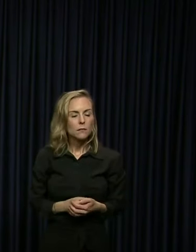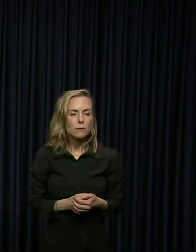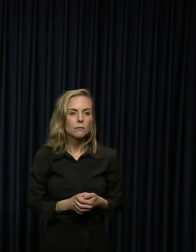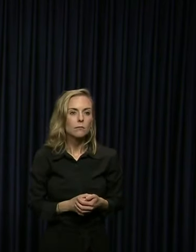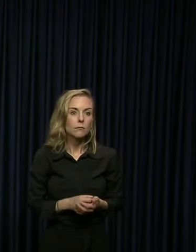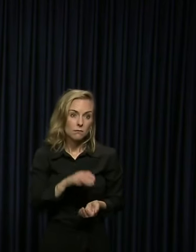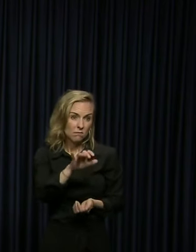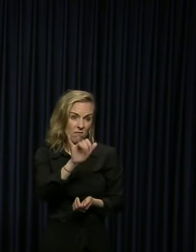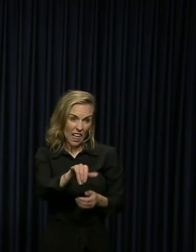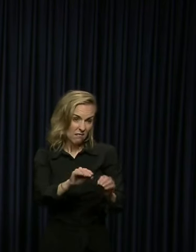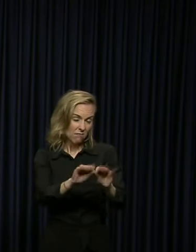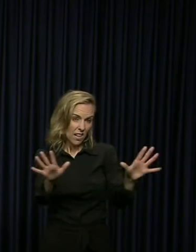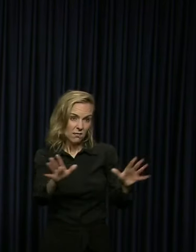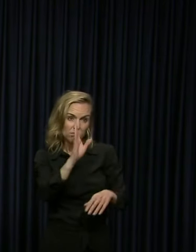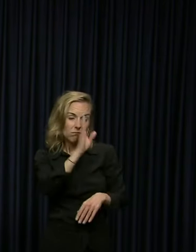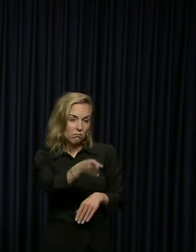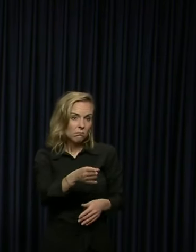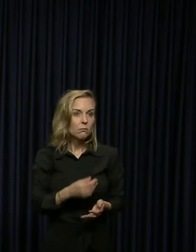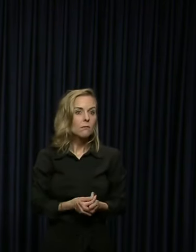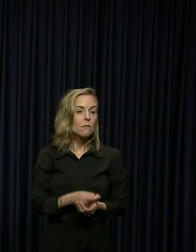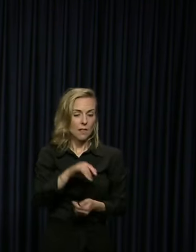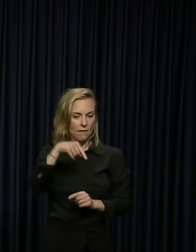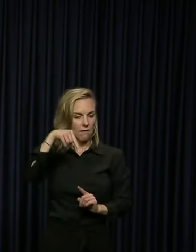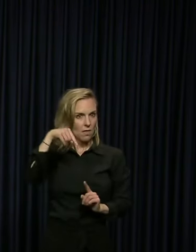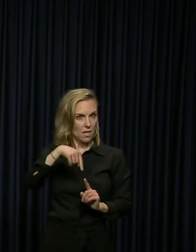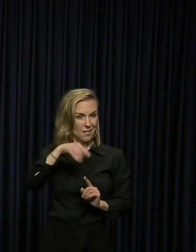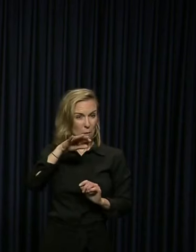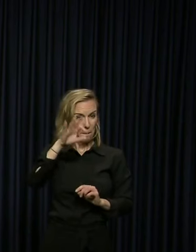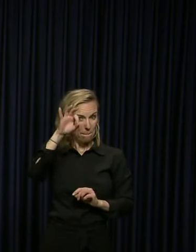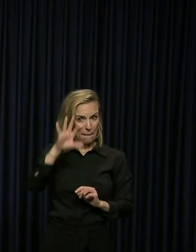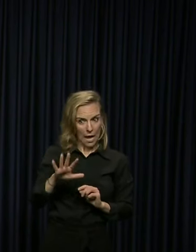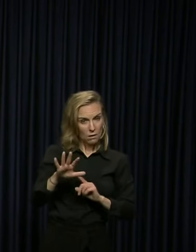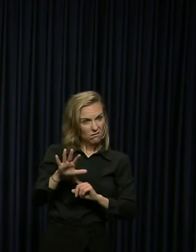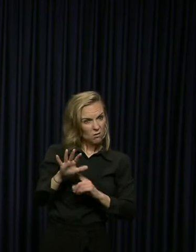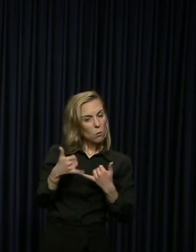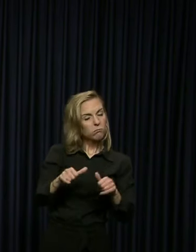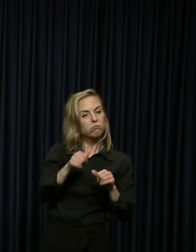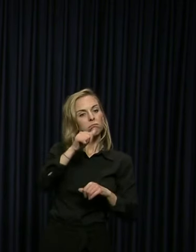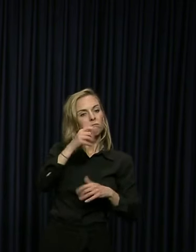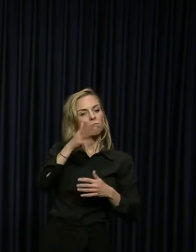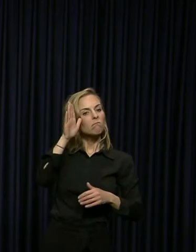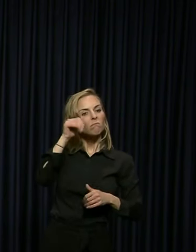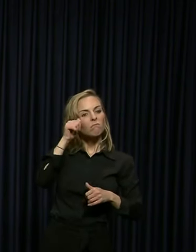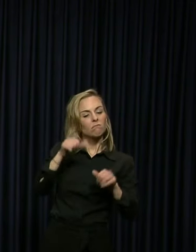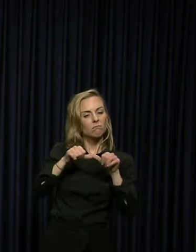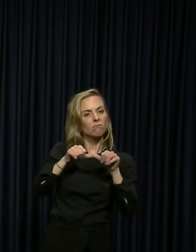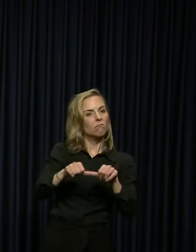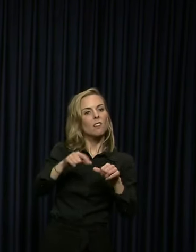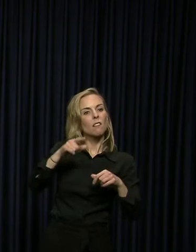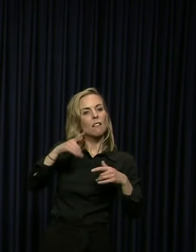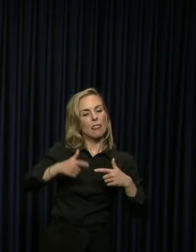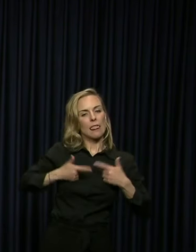NOW ON ZOOM ARE PRACTICING THEIR CHURCH MUSICAL, AND THIS IS THE YEAR WHERE MY TWO KIDS ARE TWO